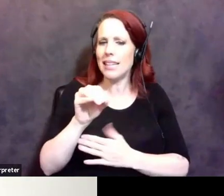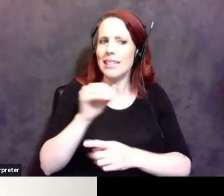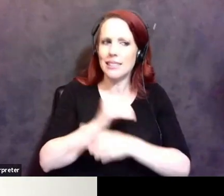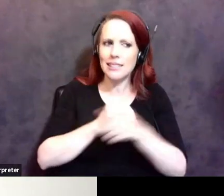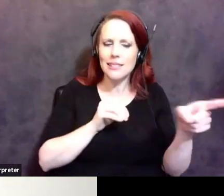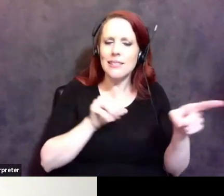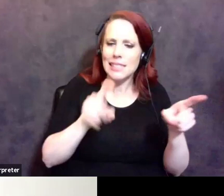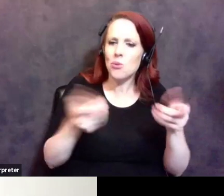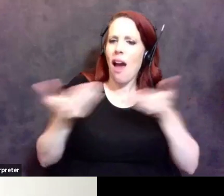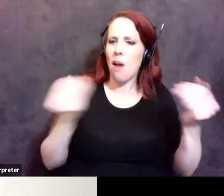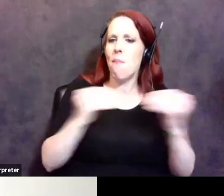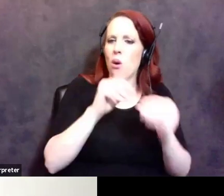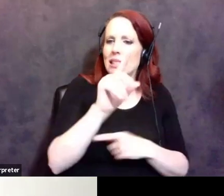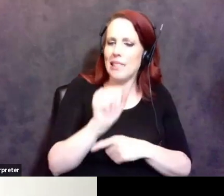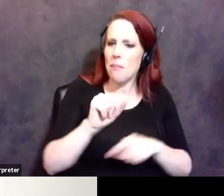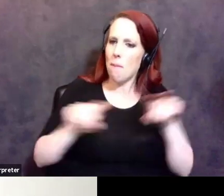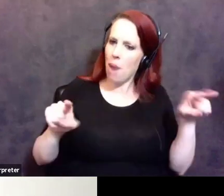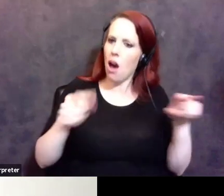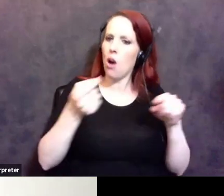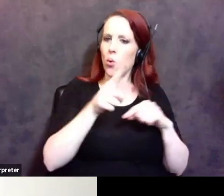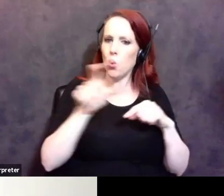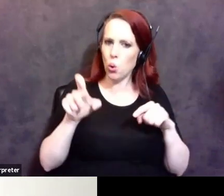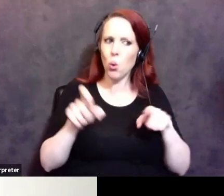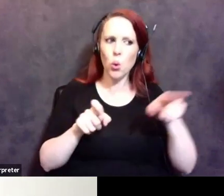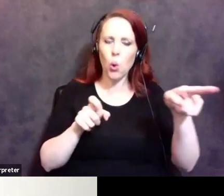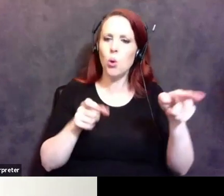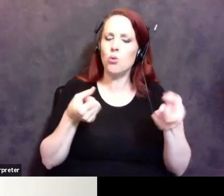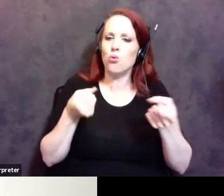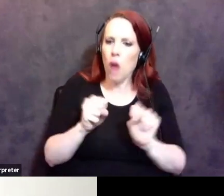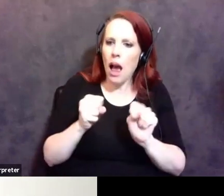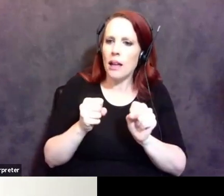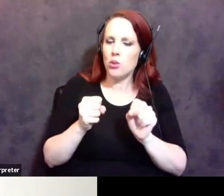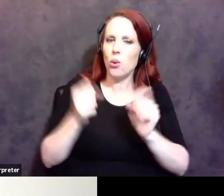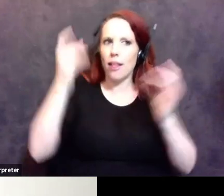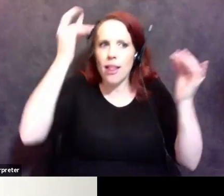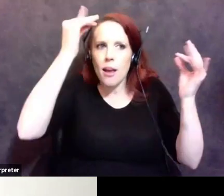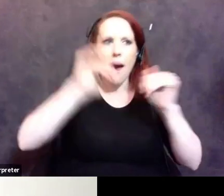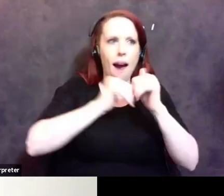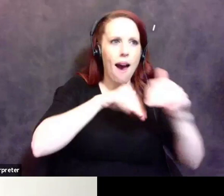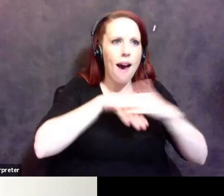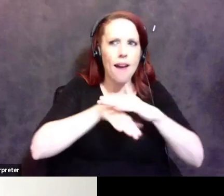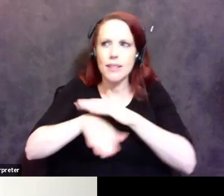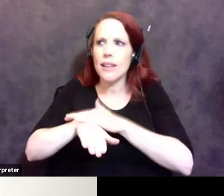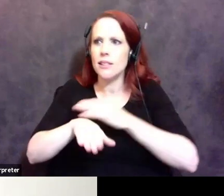a company that really tries to engrain accessibility into all different parts of how it was operating.